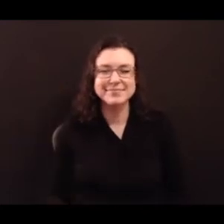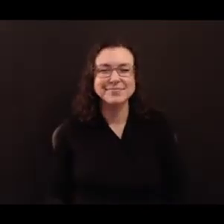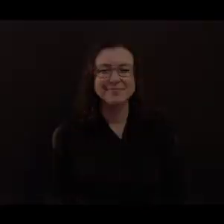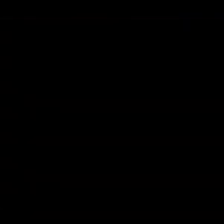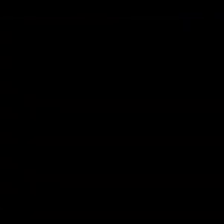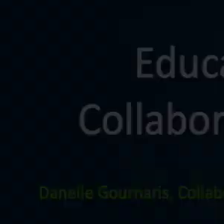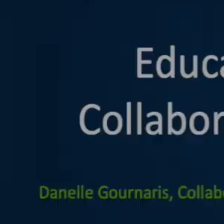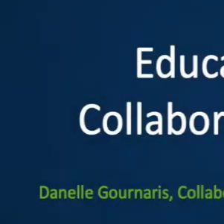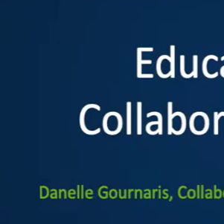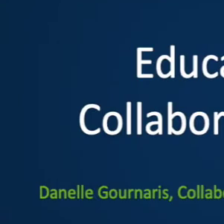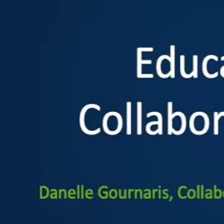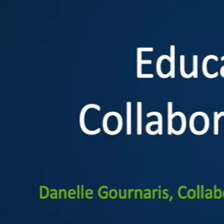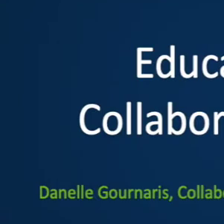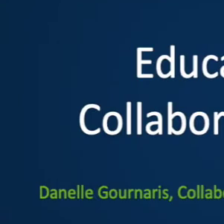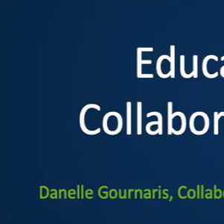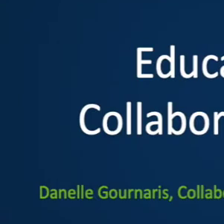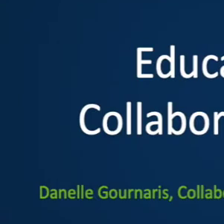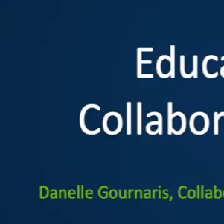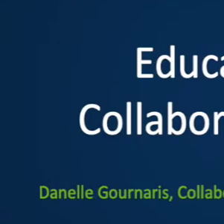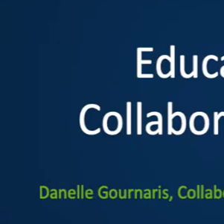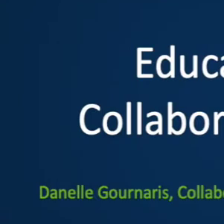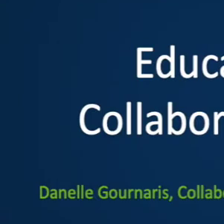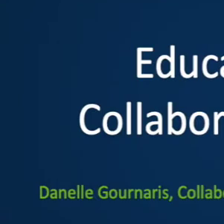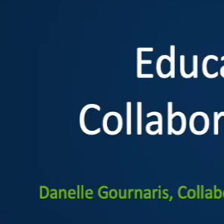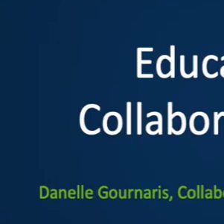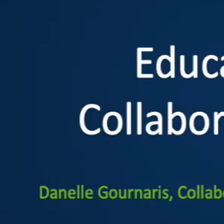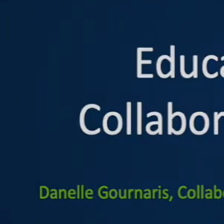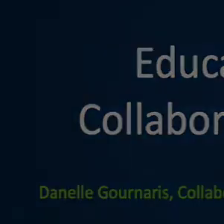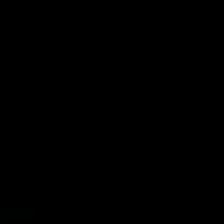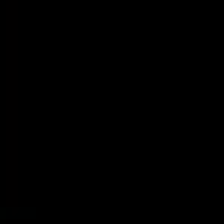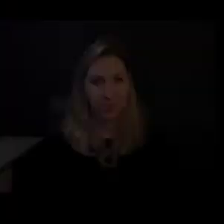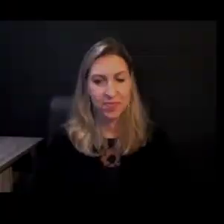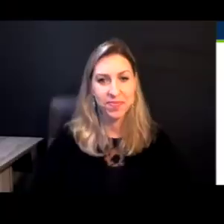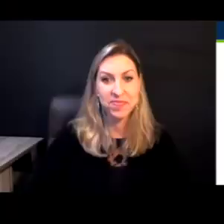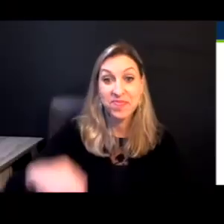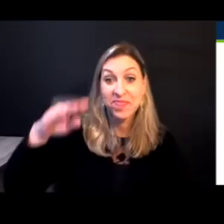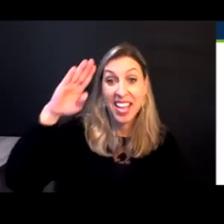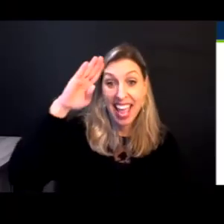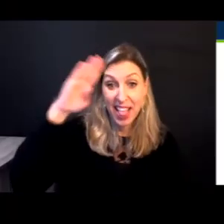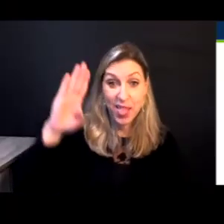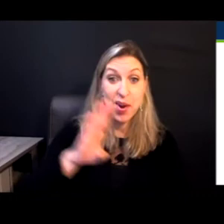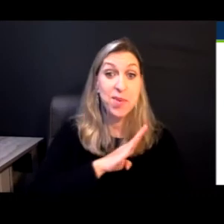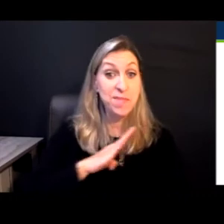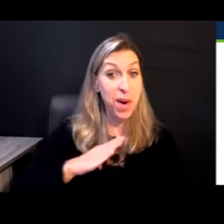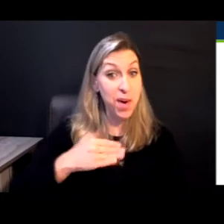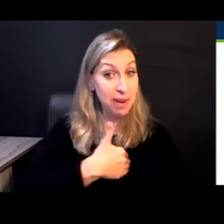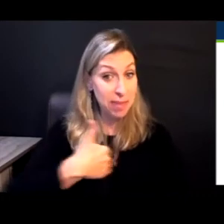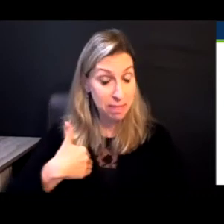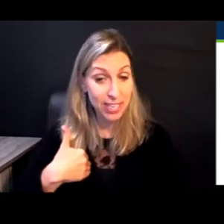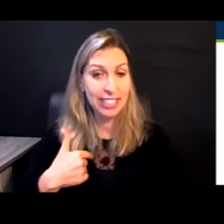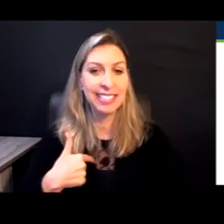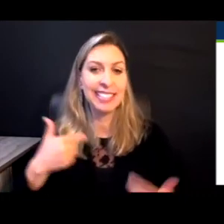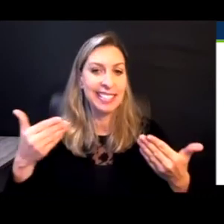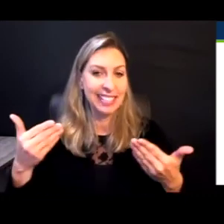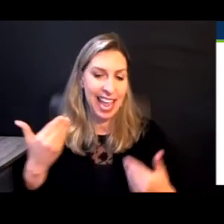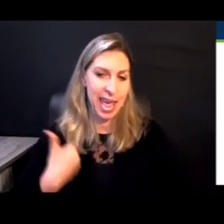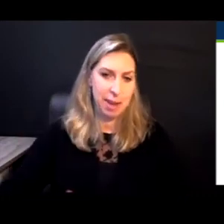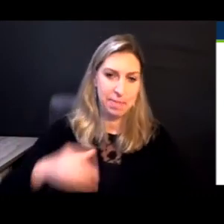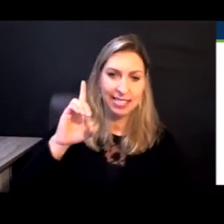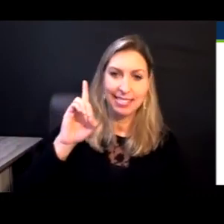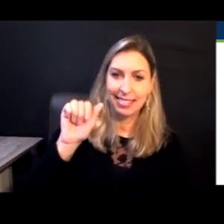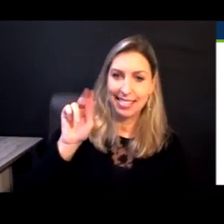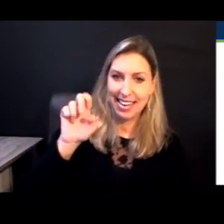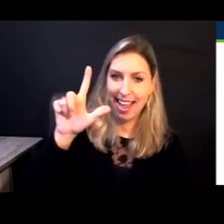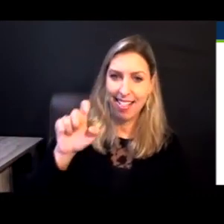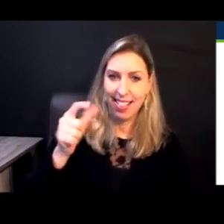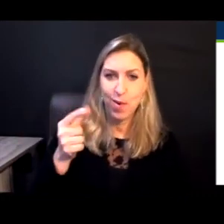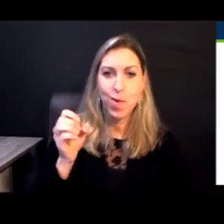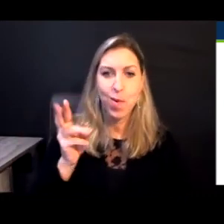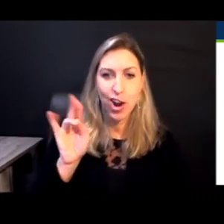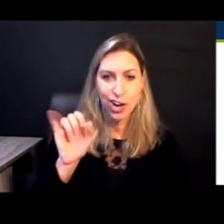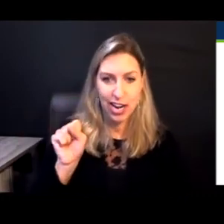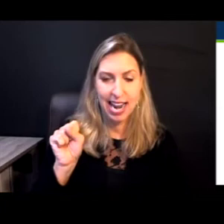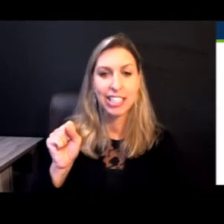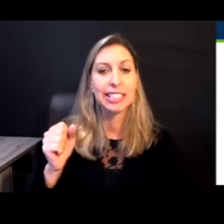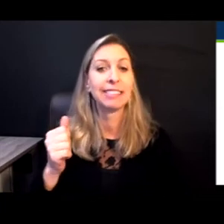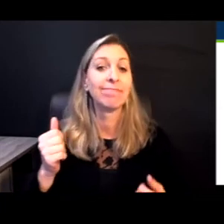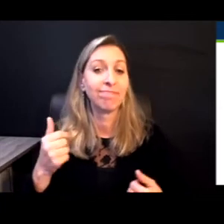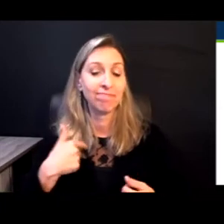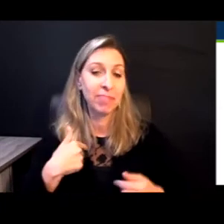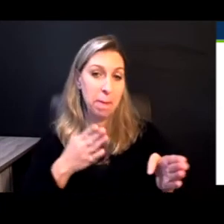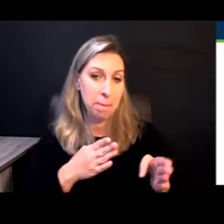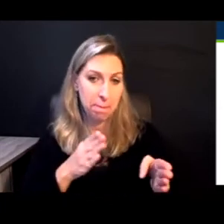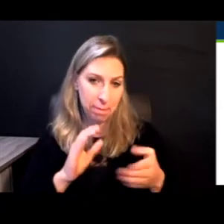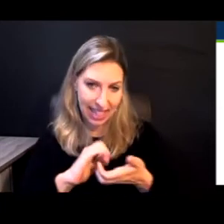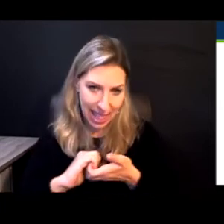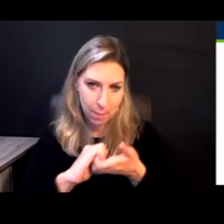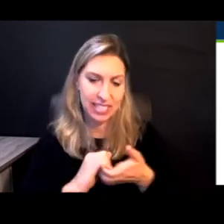Greetings board members. My name is Danelle Gournaris, and I am the Collaborative Plan